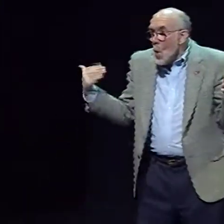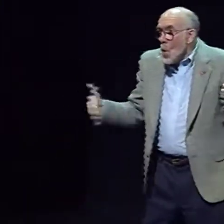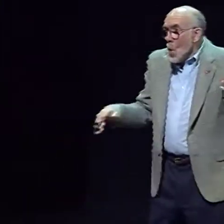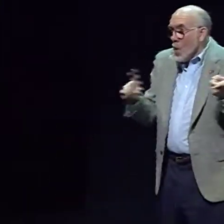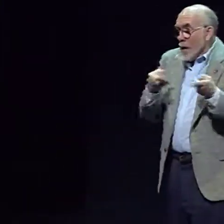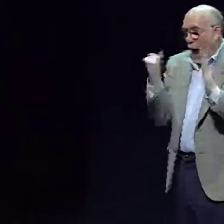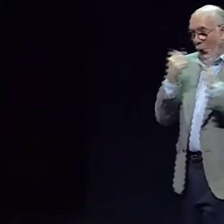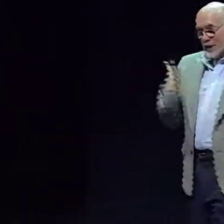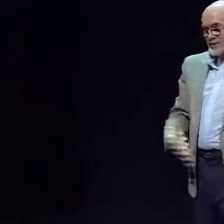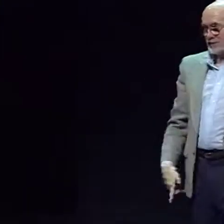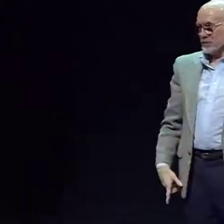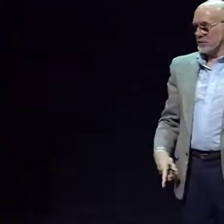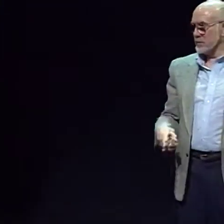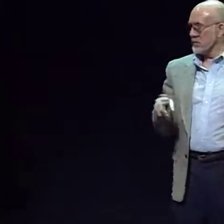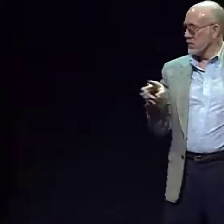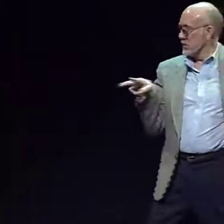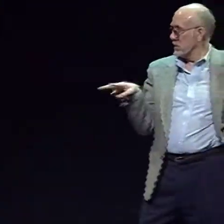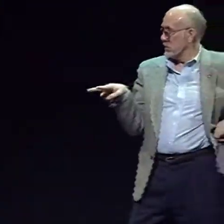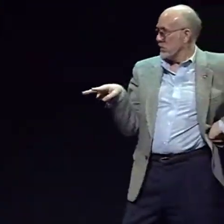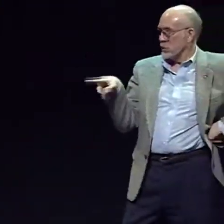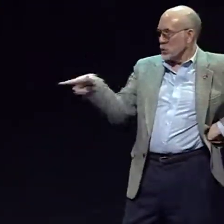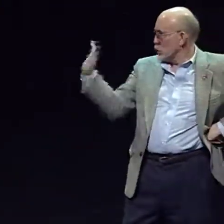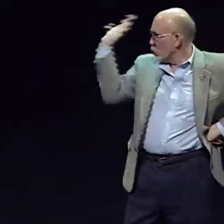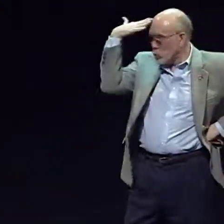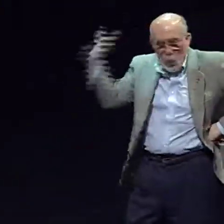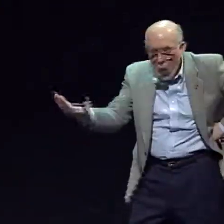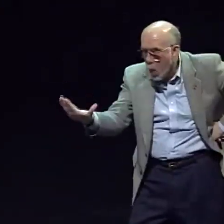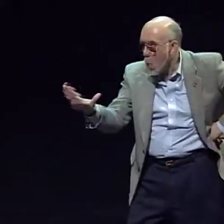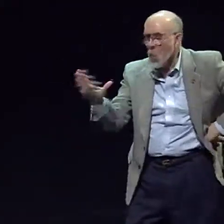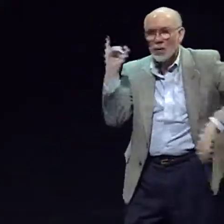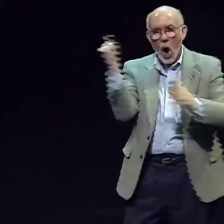WELL, MY FRIEND, WHO'S AN ARTIST, LOOKED AT ME AND SAYS,